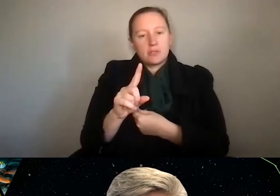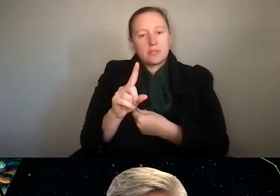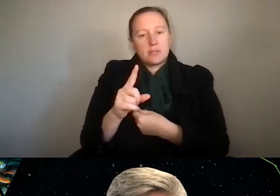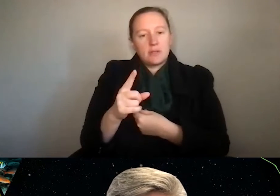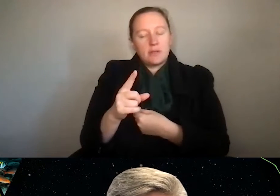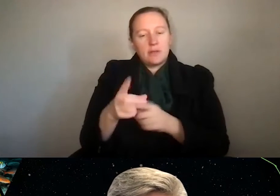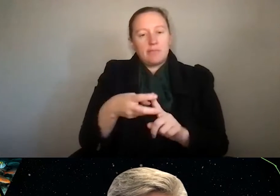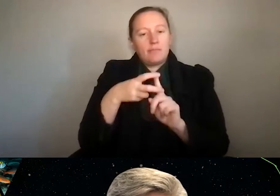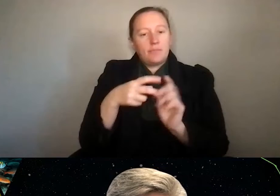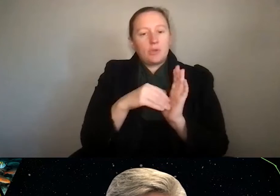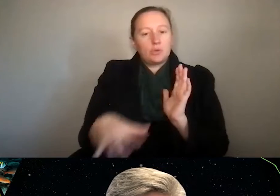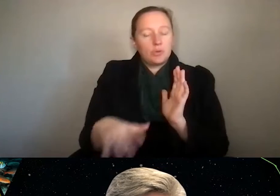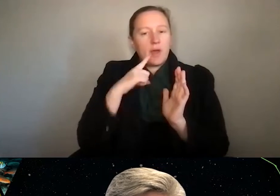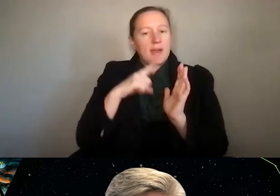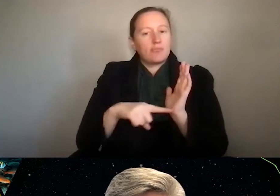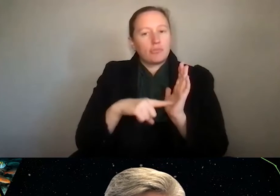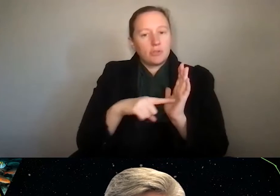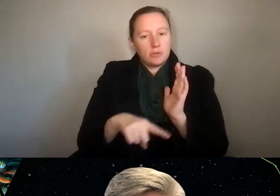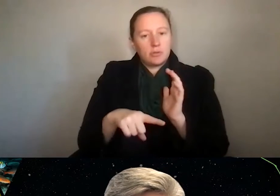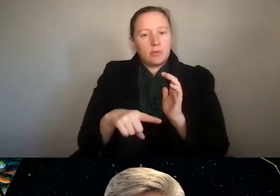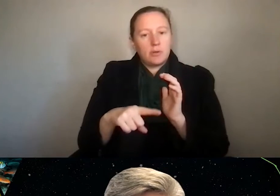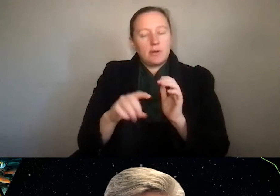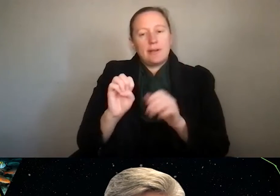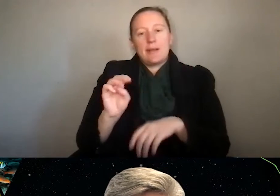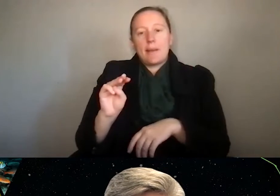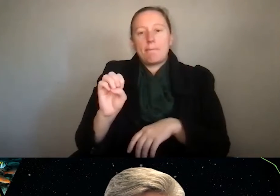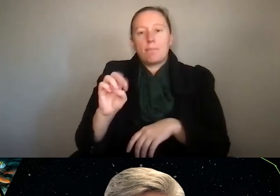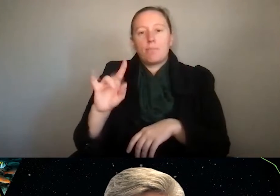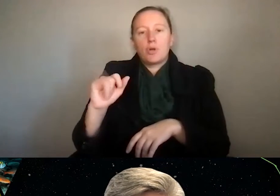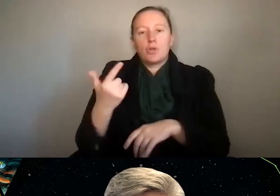well as doing research in these emerging technology-type areas.